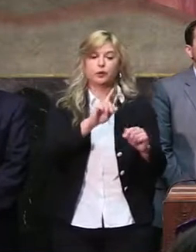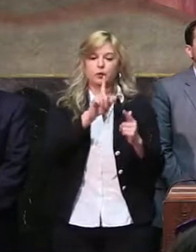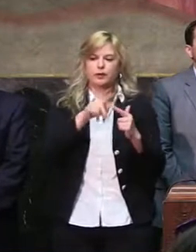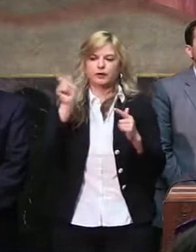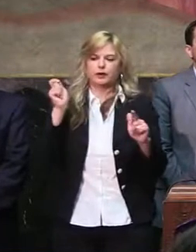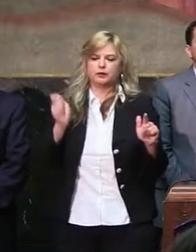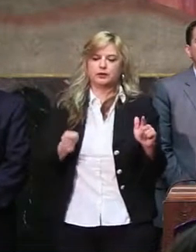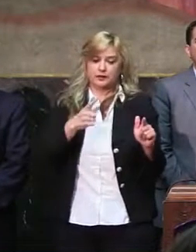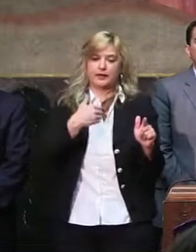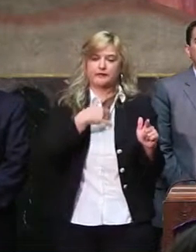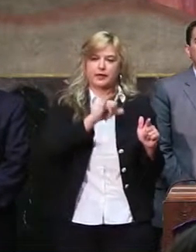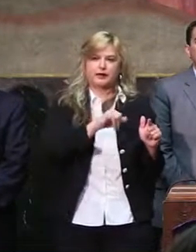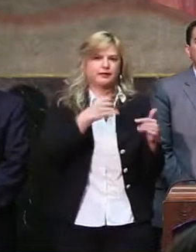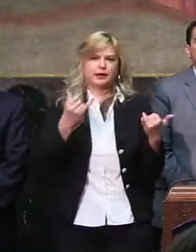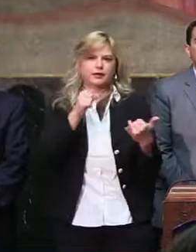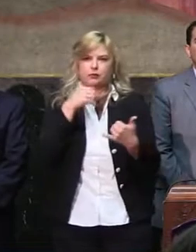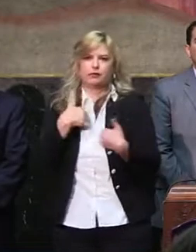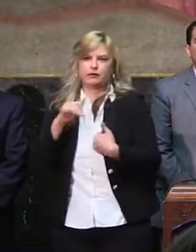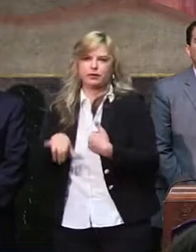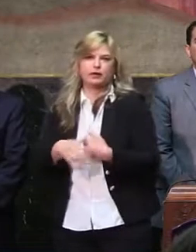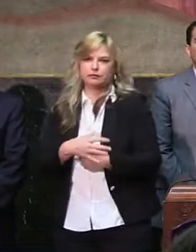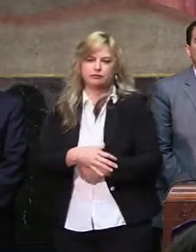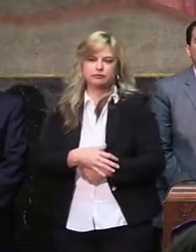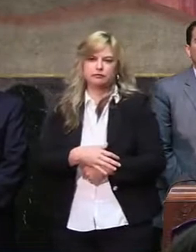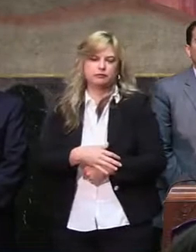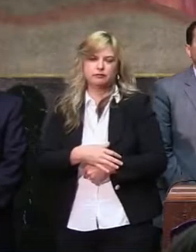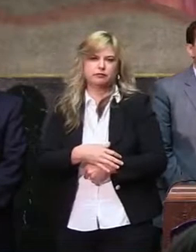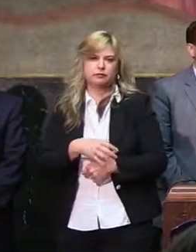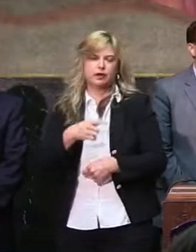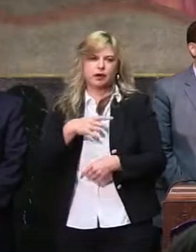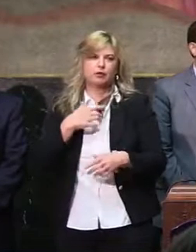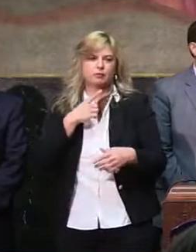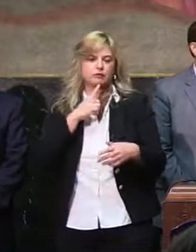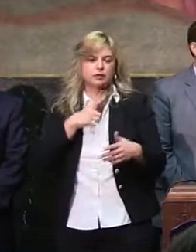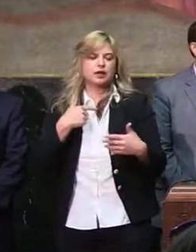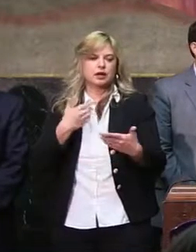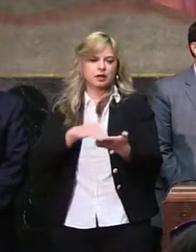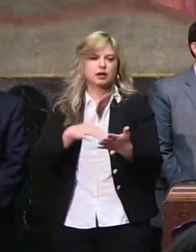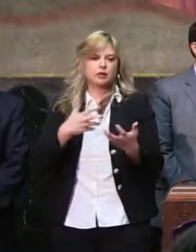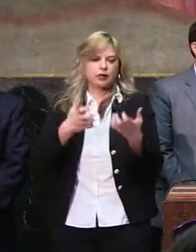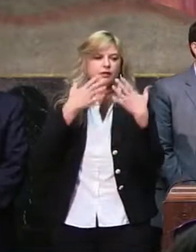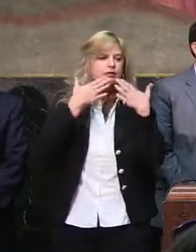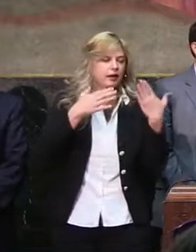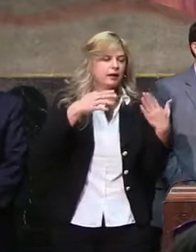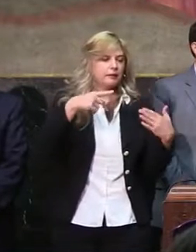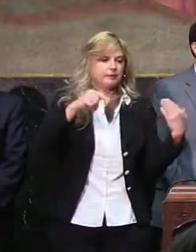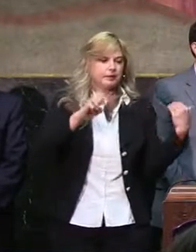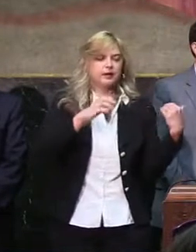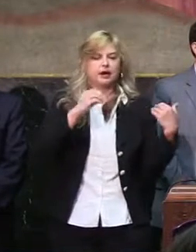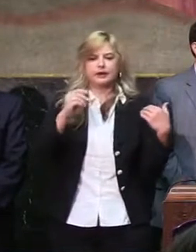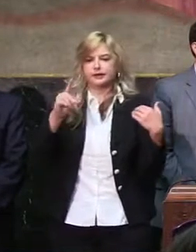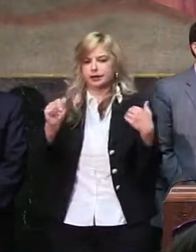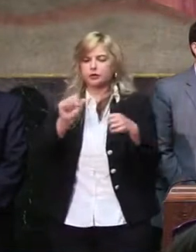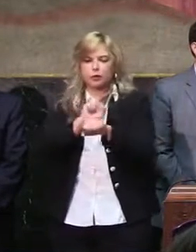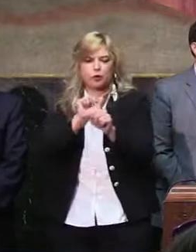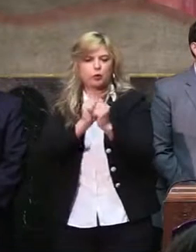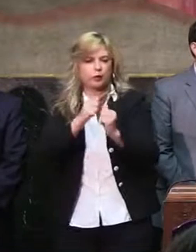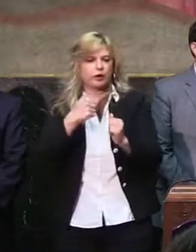with parole and they don't today. And I just, again, want to thank Pete and the DA's for working with us on that and I think